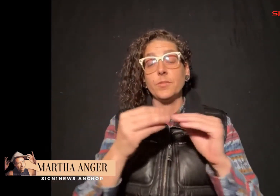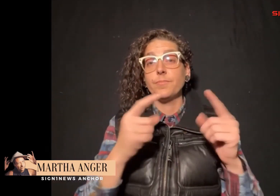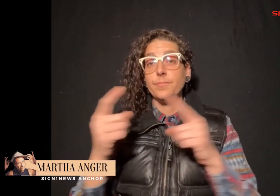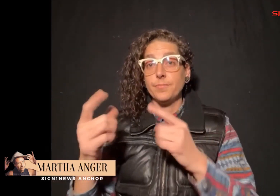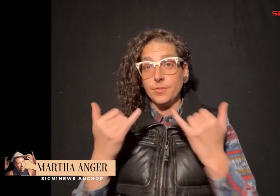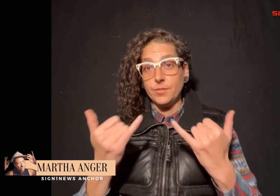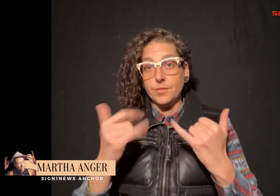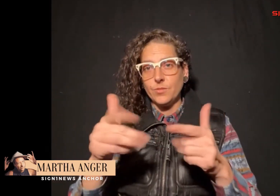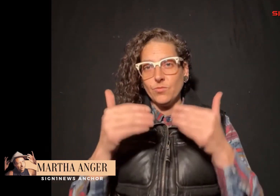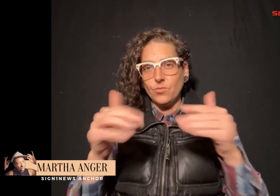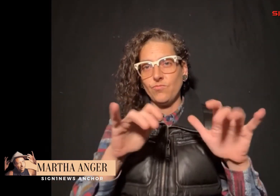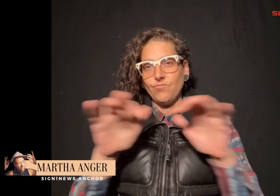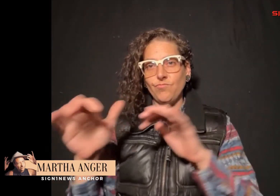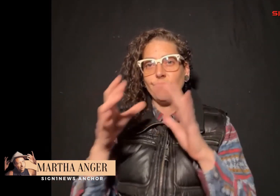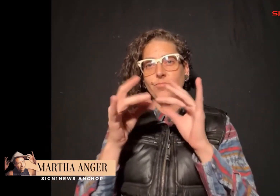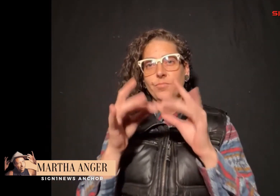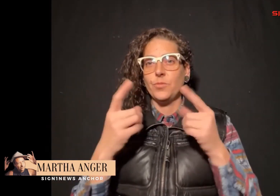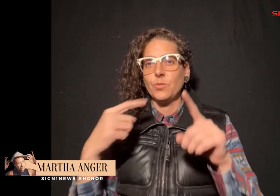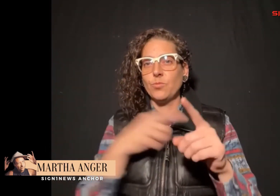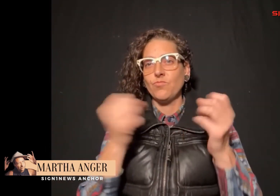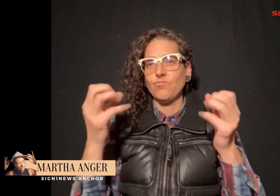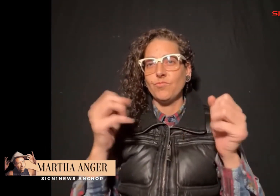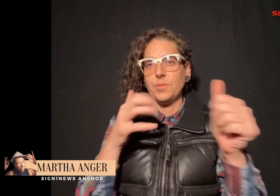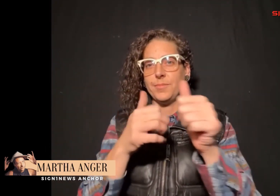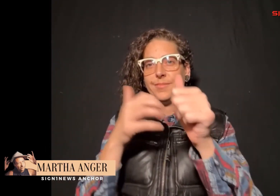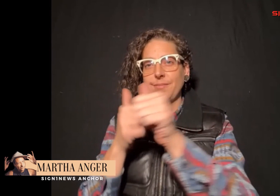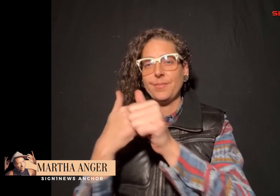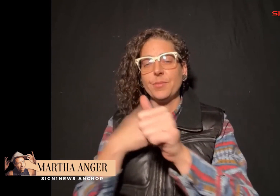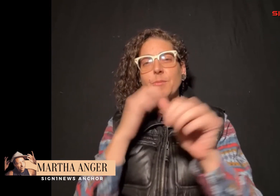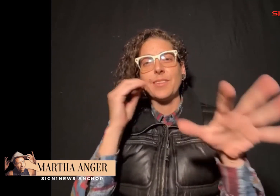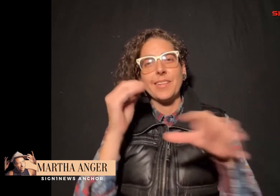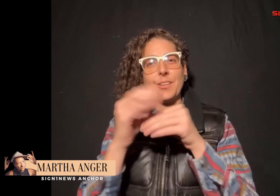stories making headlines today if you post an interesting comment about this update we